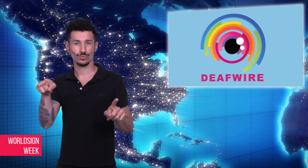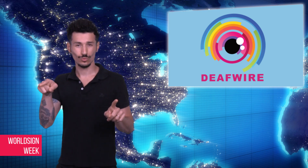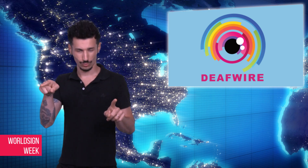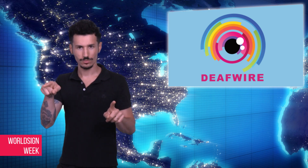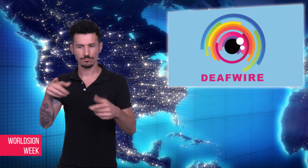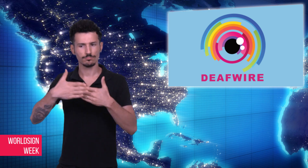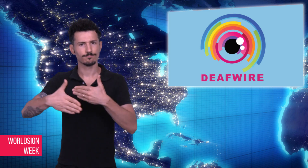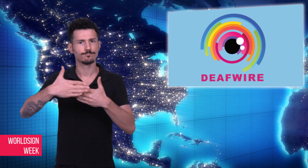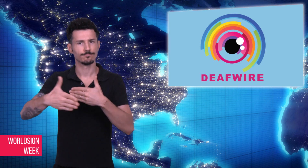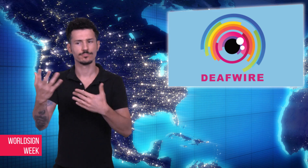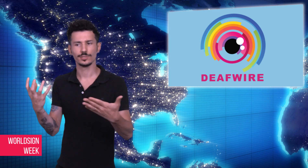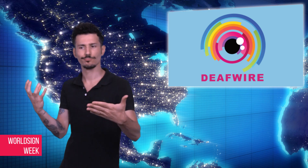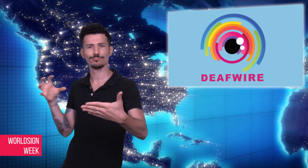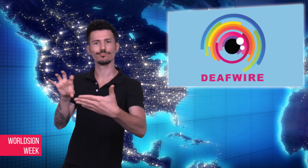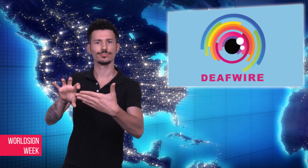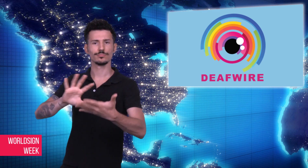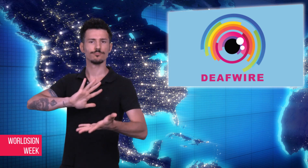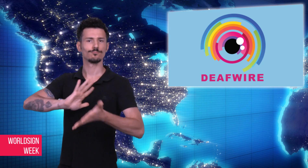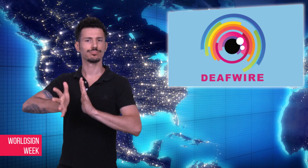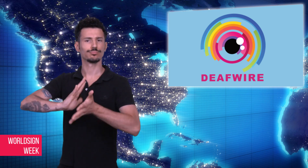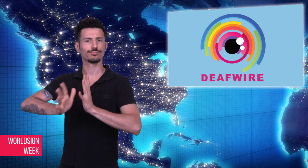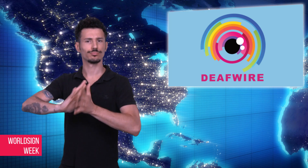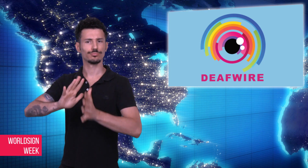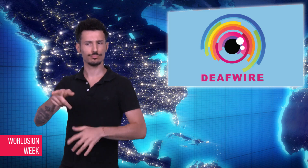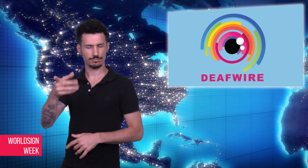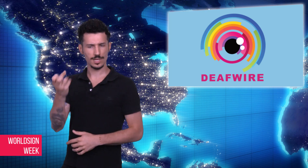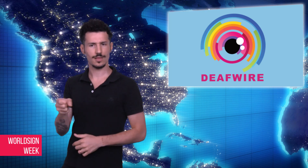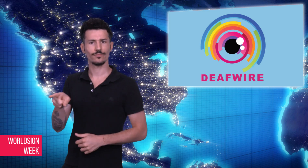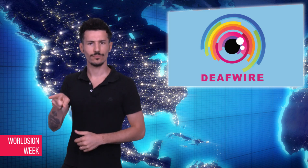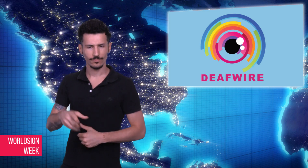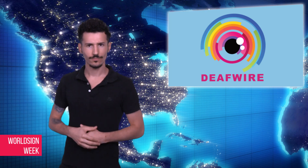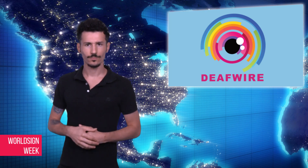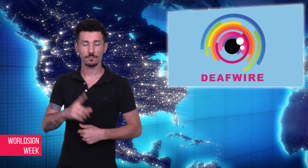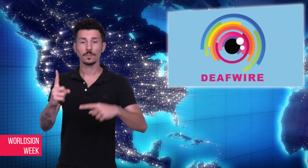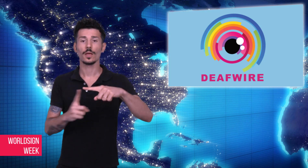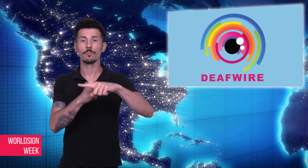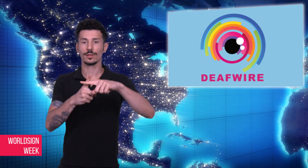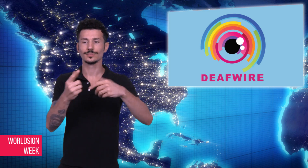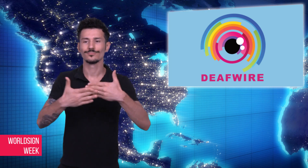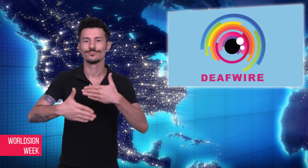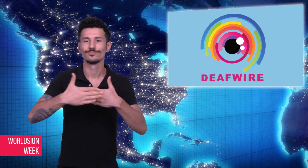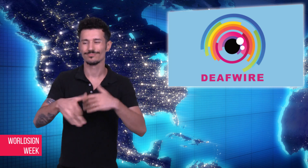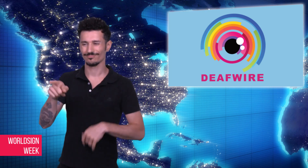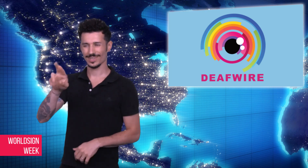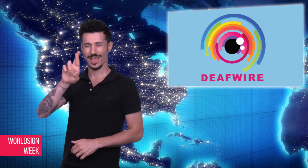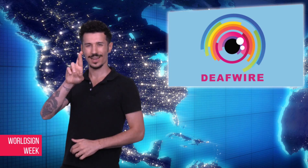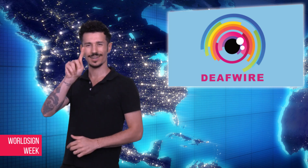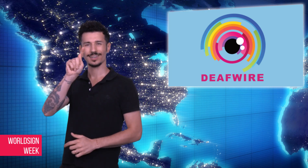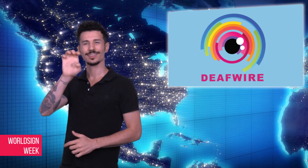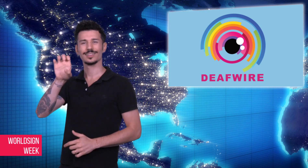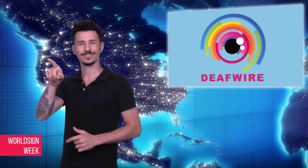representatives is expected to